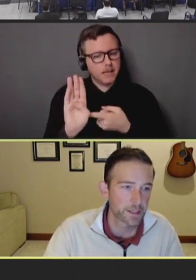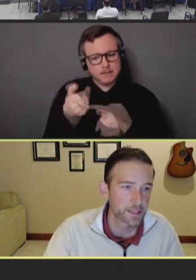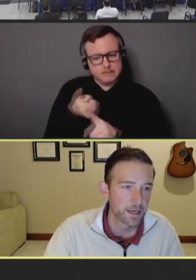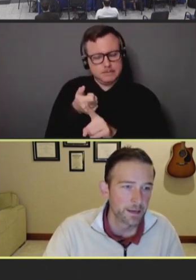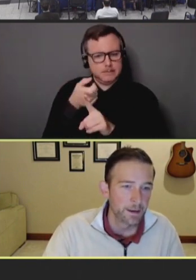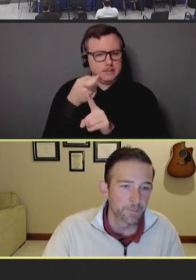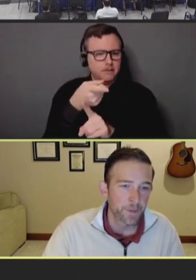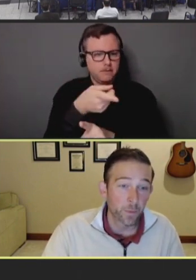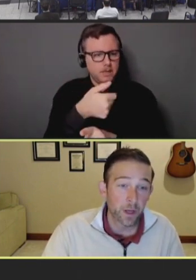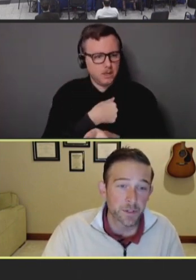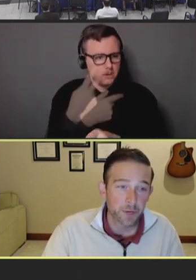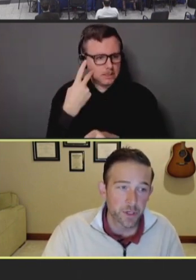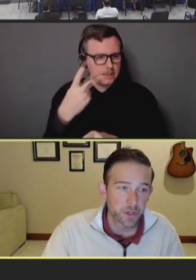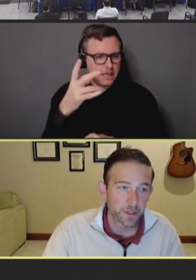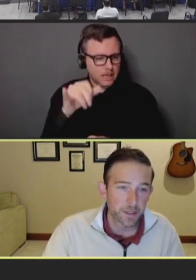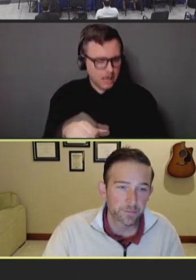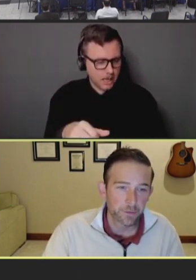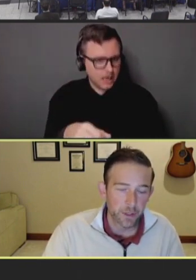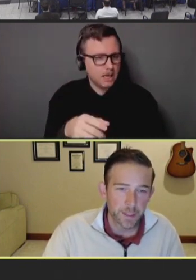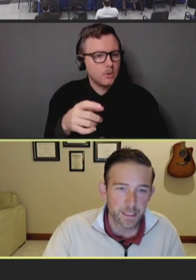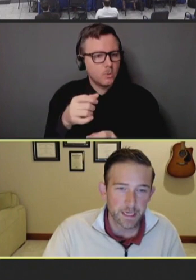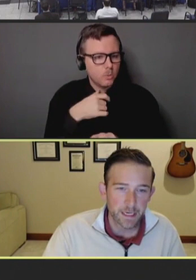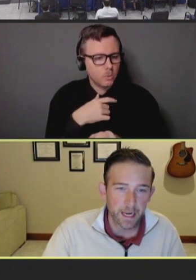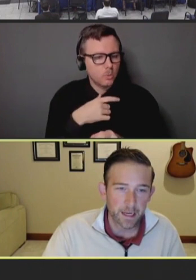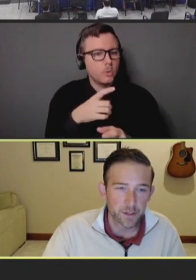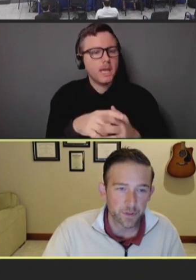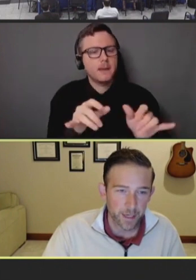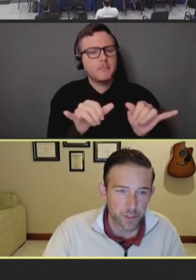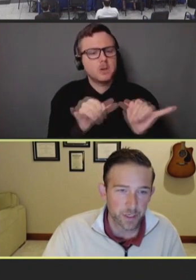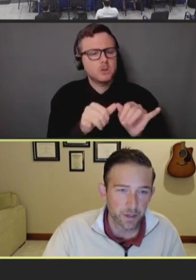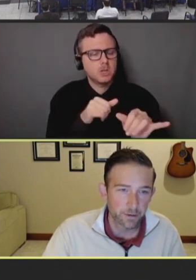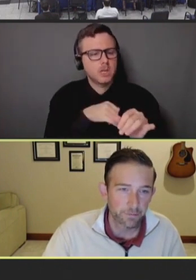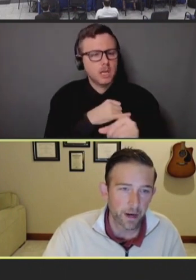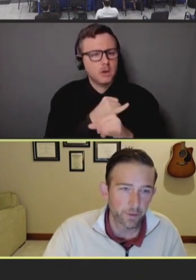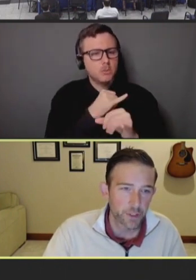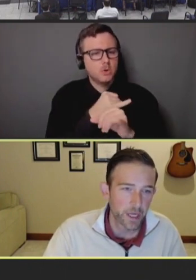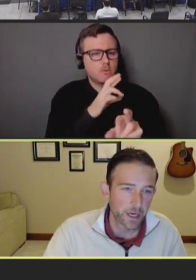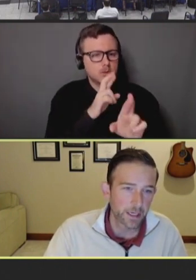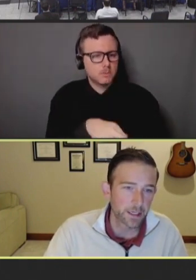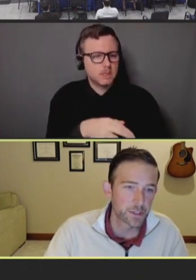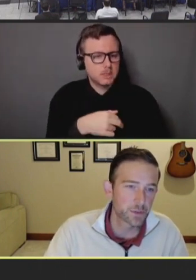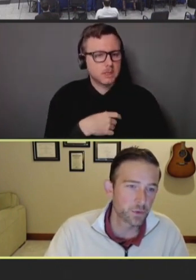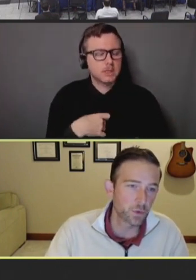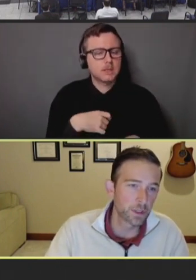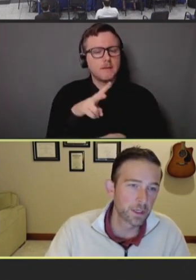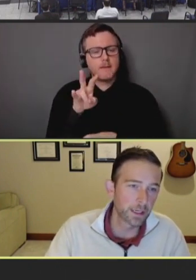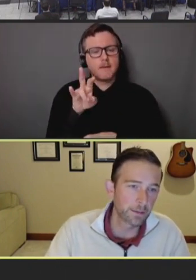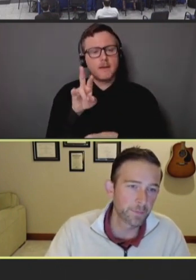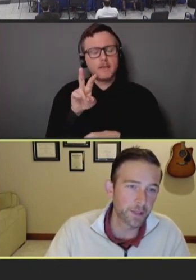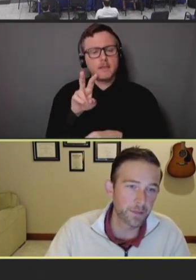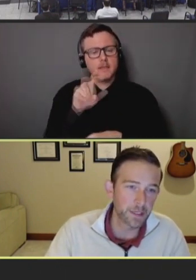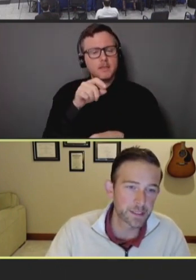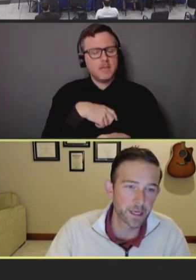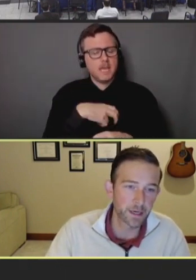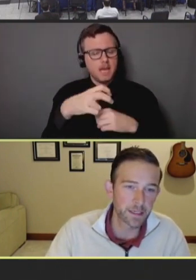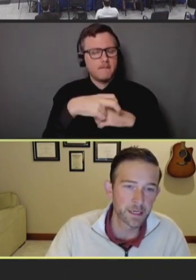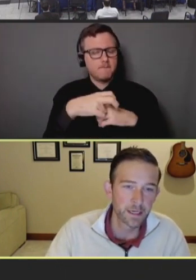response, and we also measured the frequency and duration of viral shedding in stool in these studies.